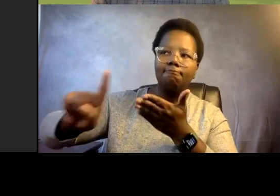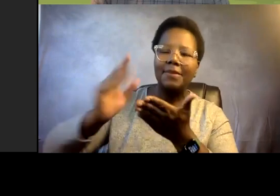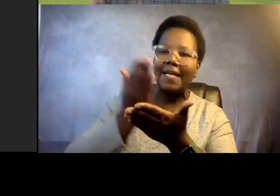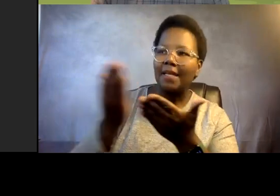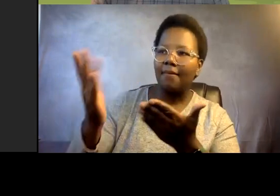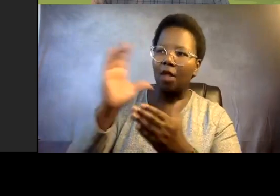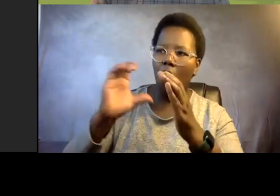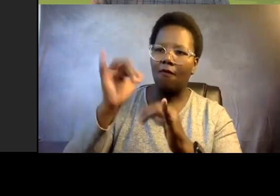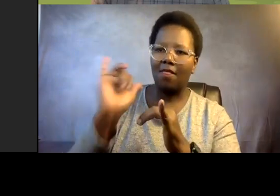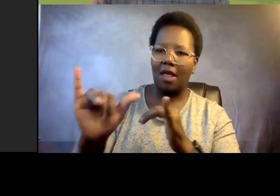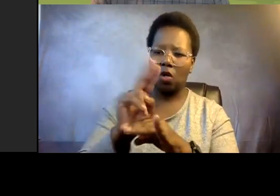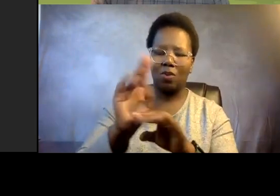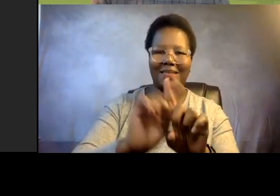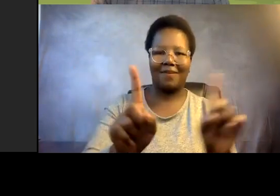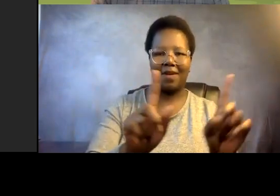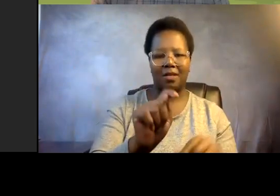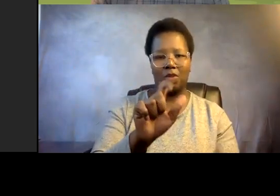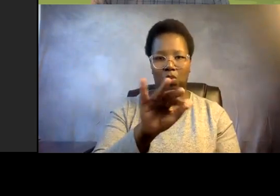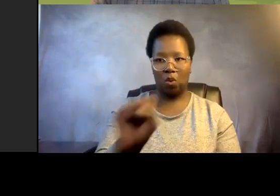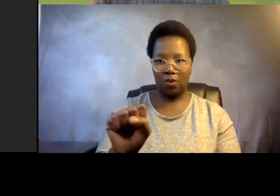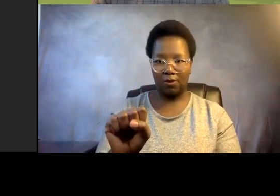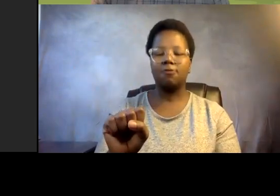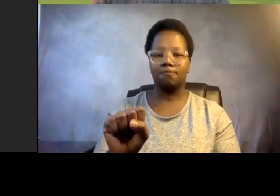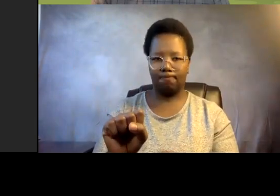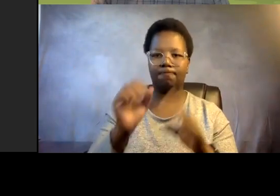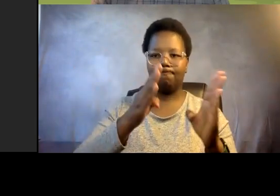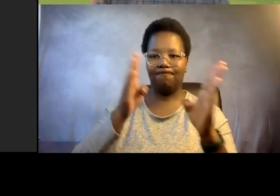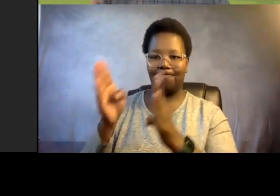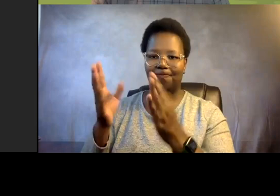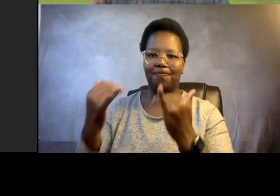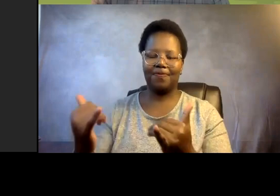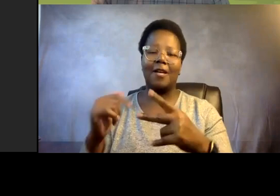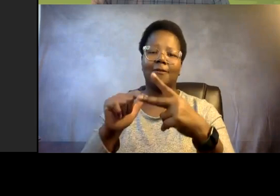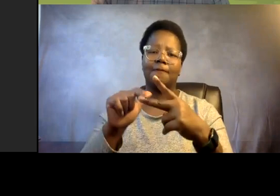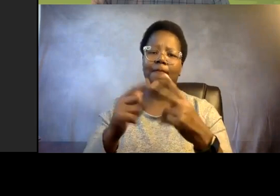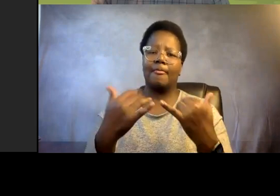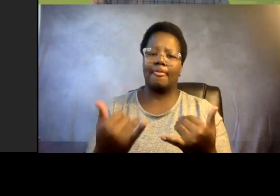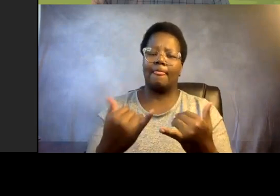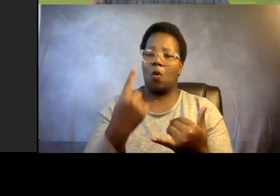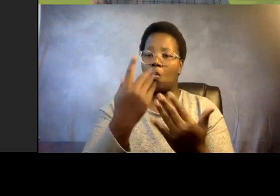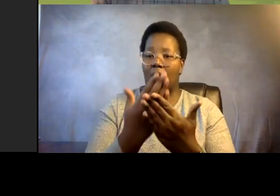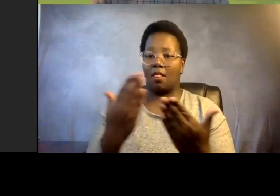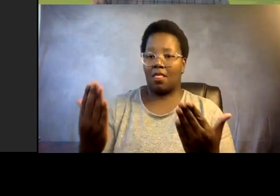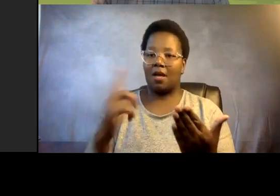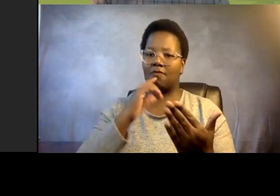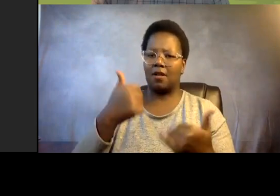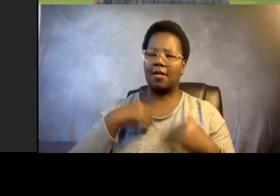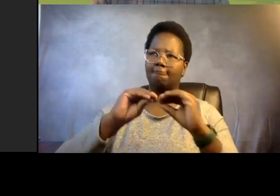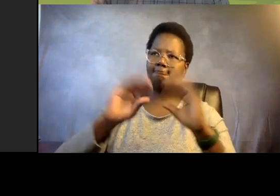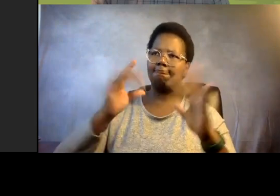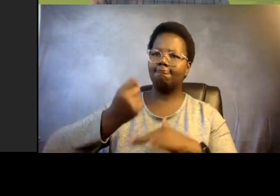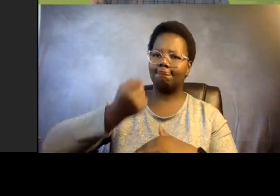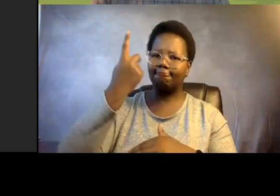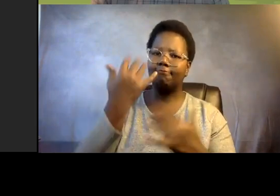So I just the, one thing that has become more and more clear to me is I've tried to do my own